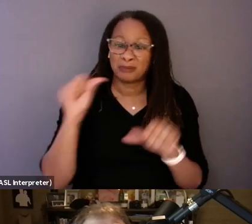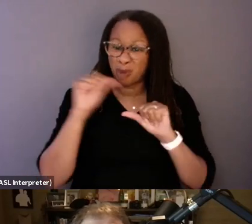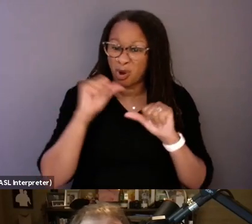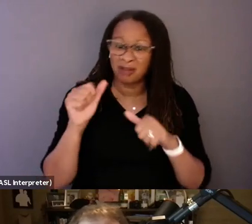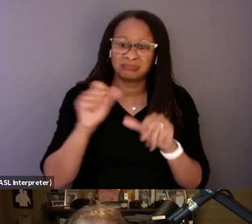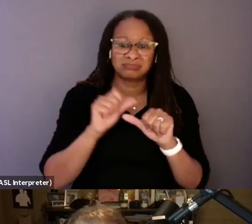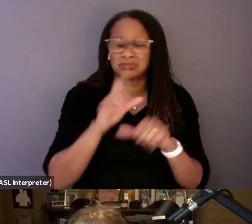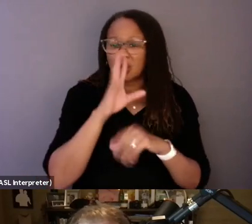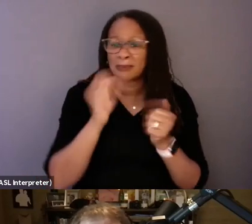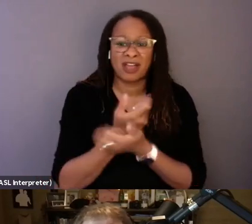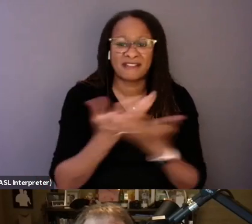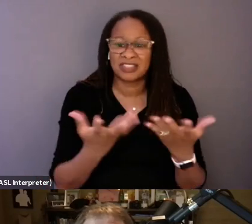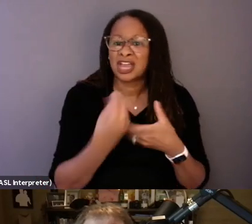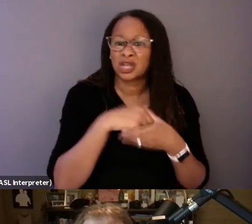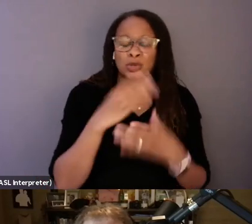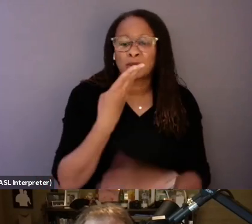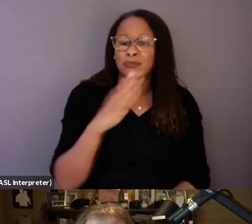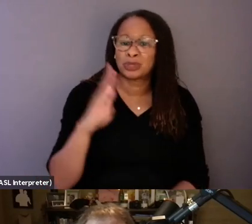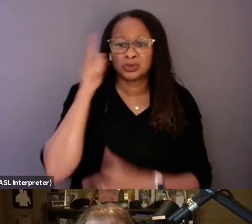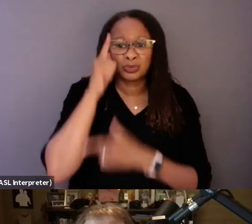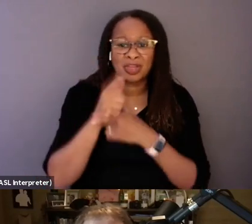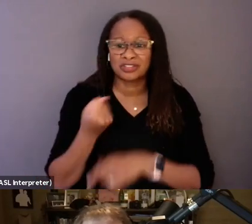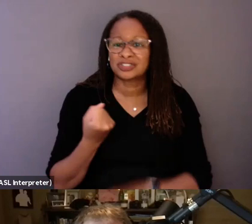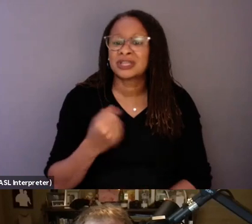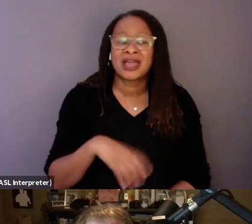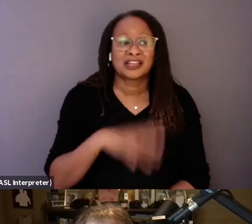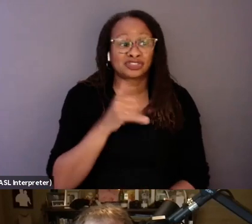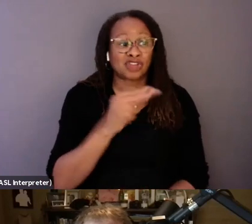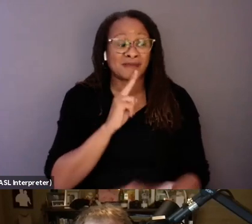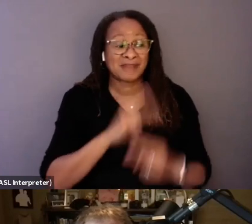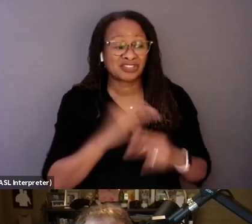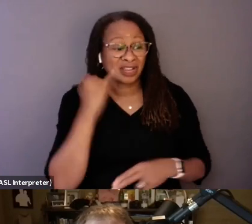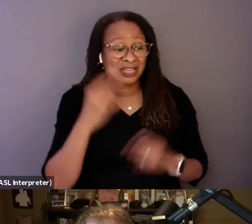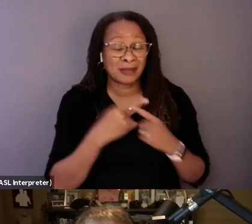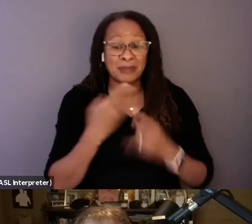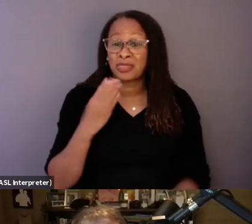including the blues brothers. John mentioned this idea he had for the blues brothers the night he met Dan.